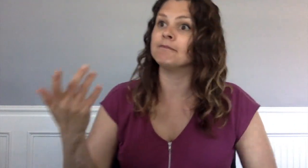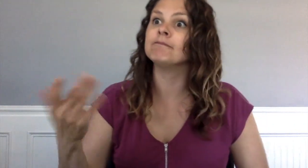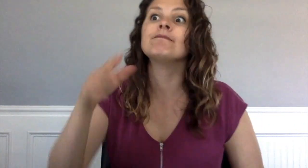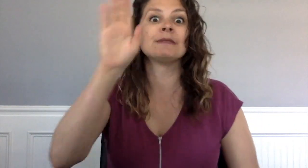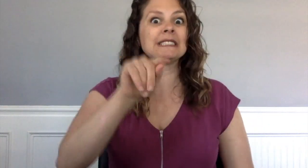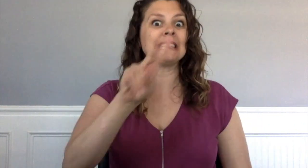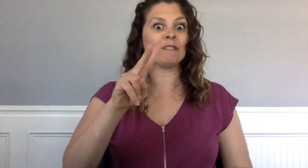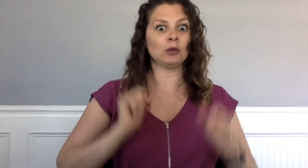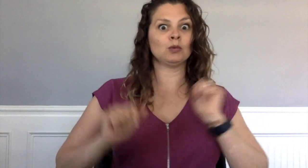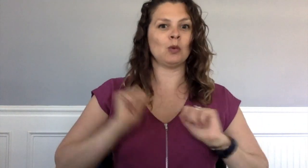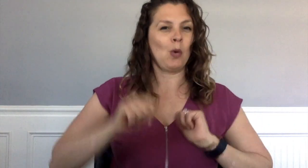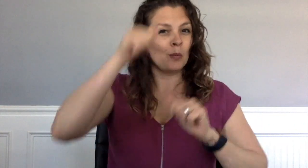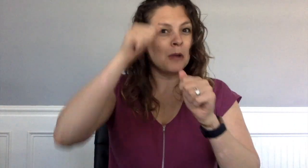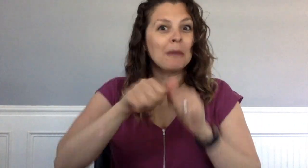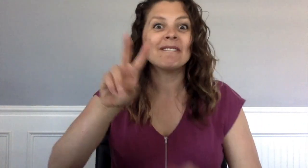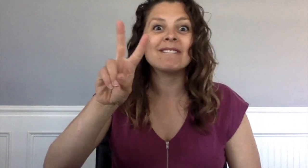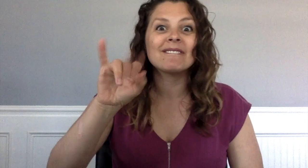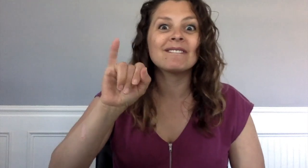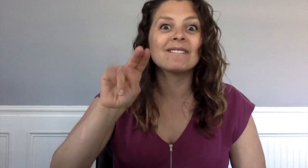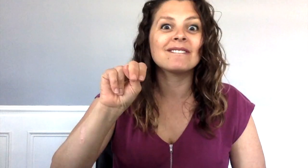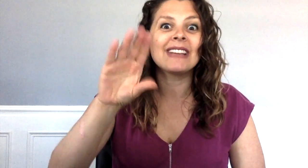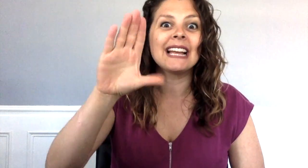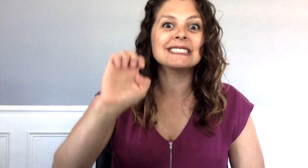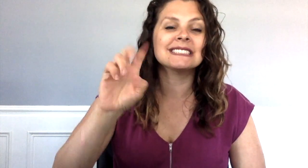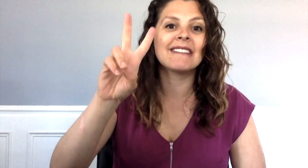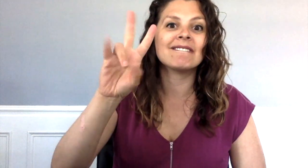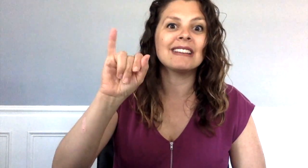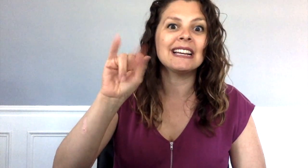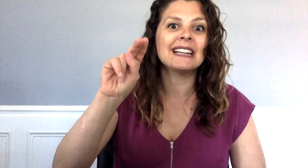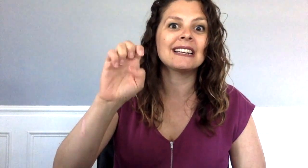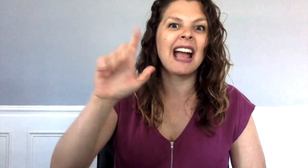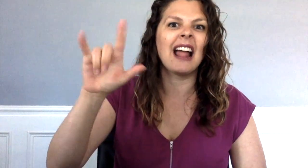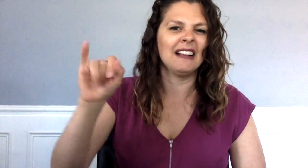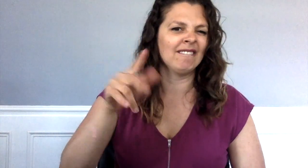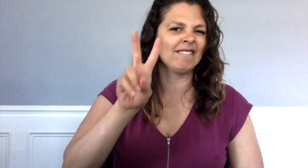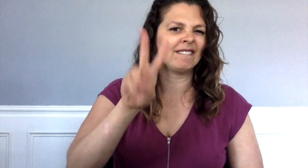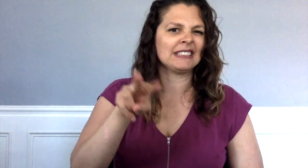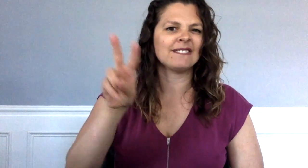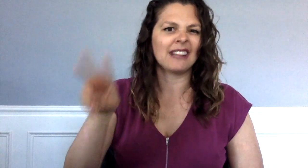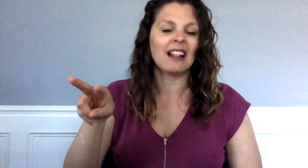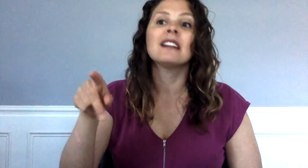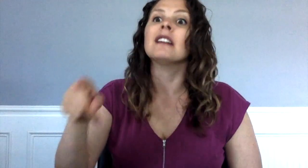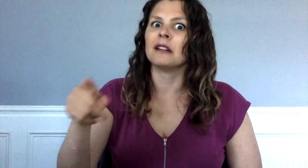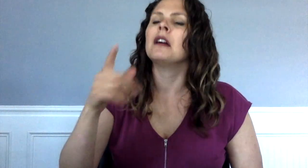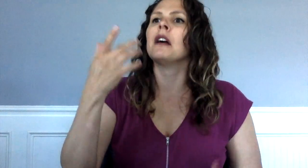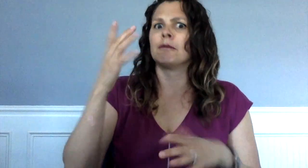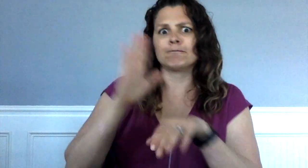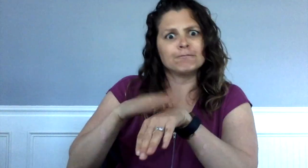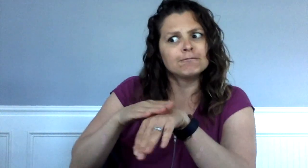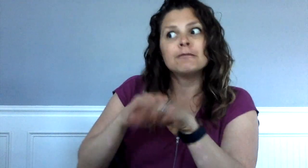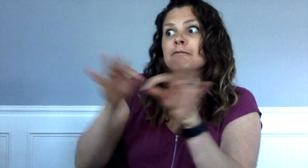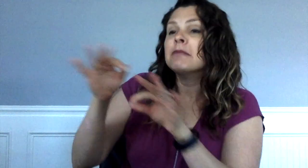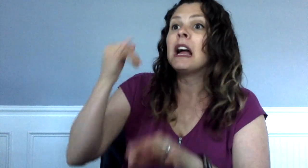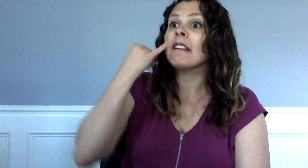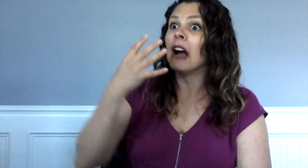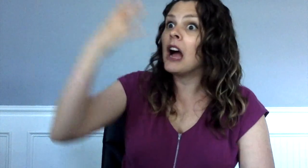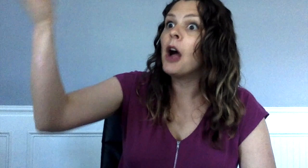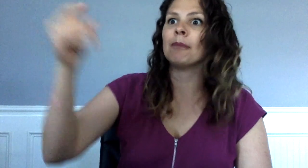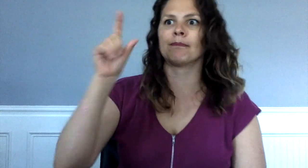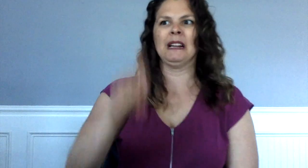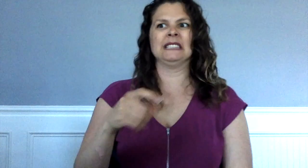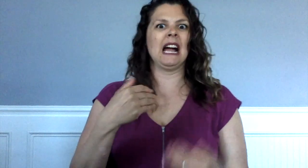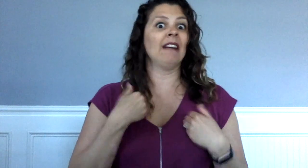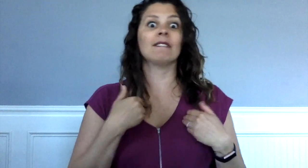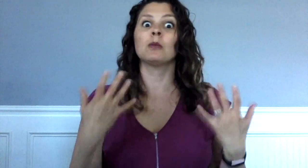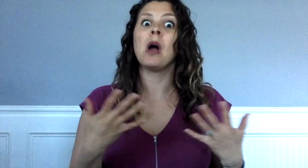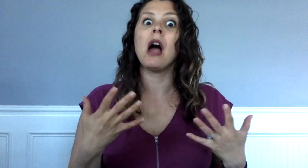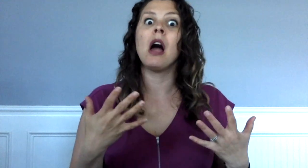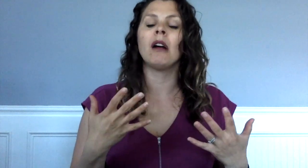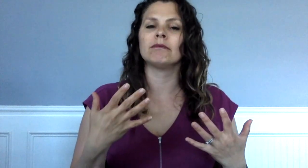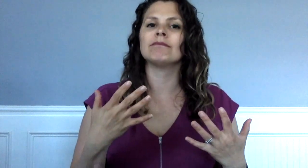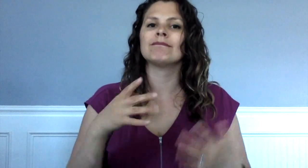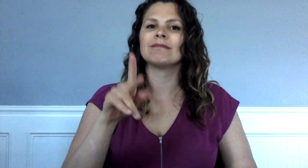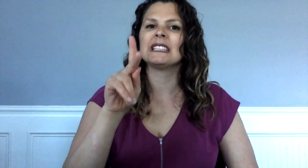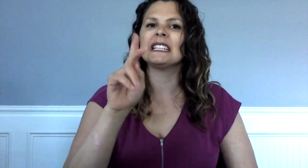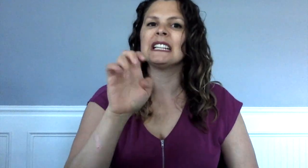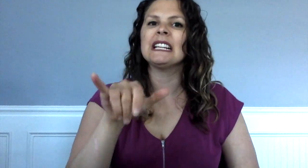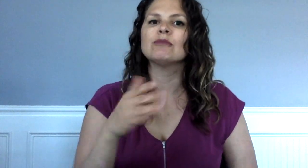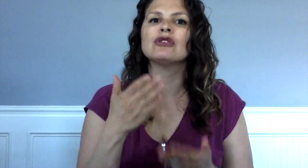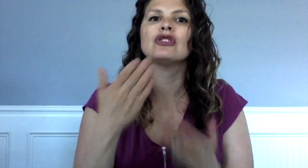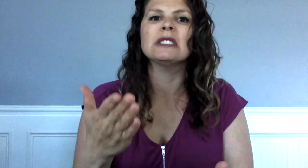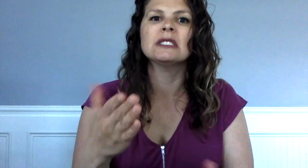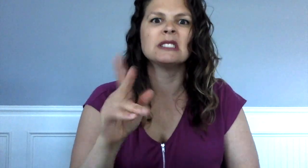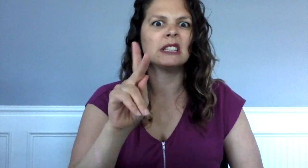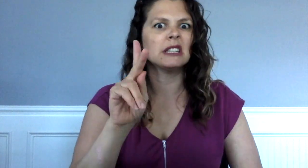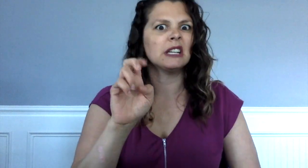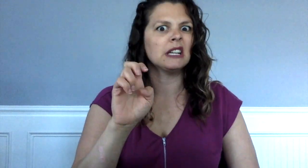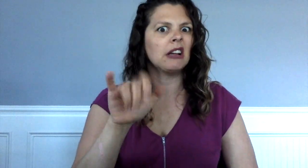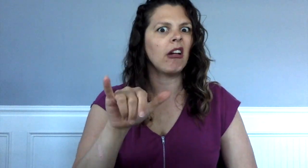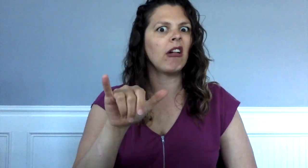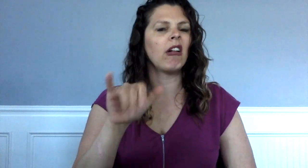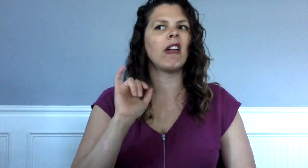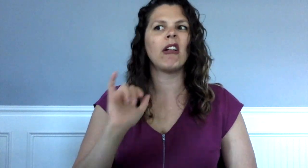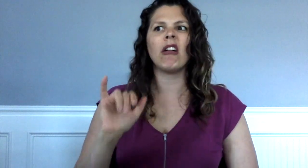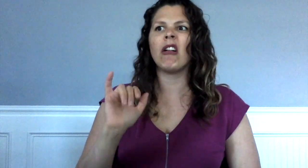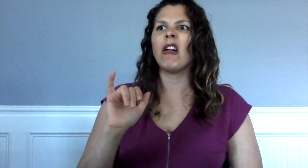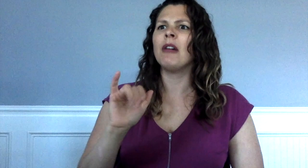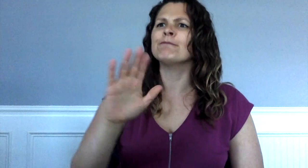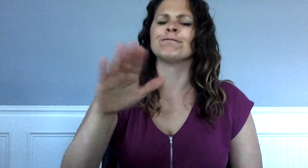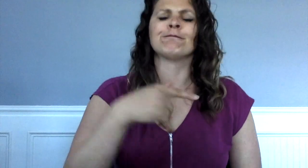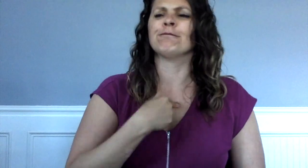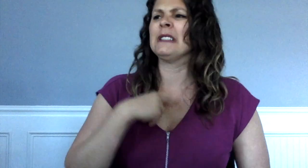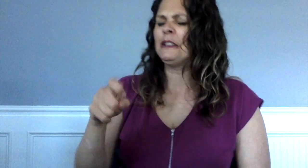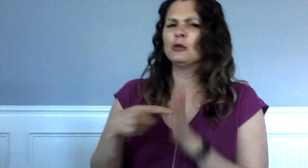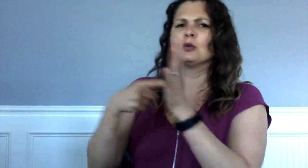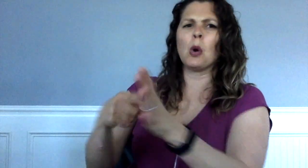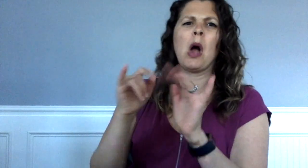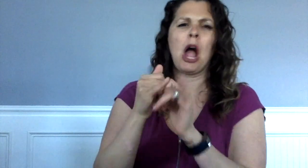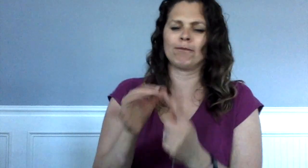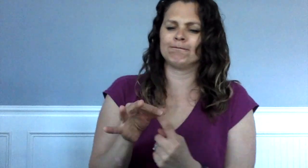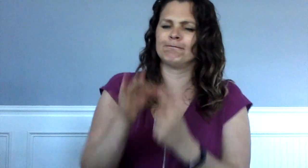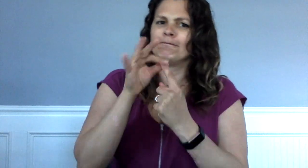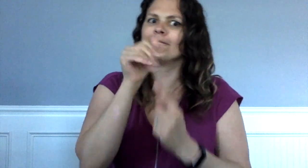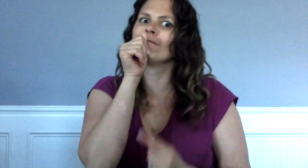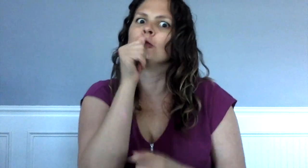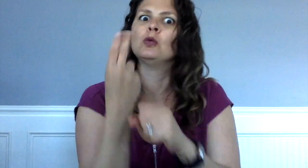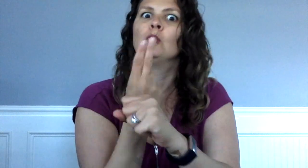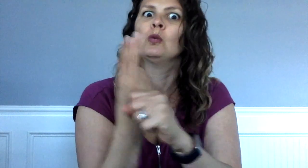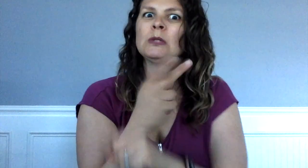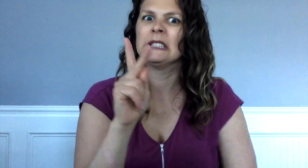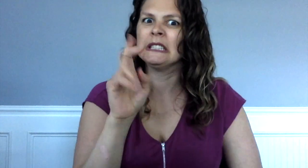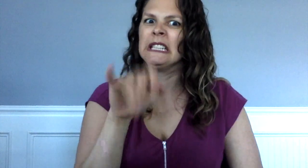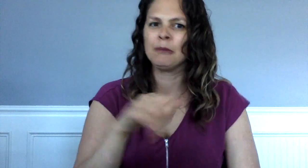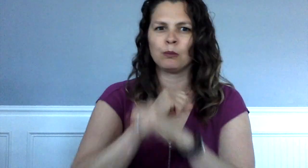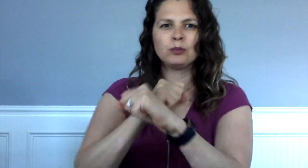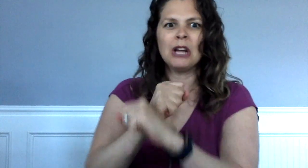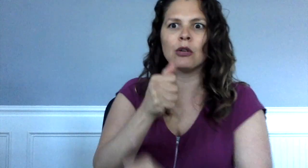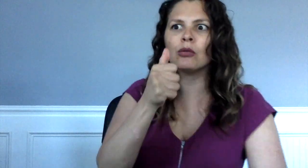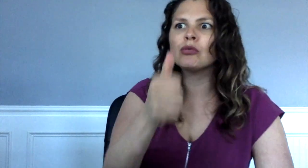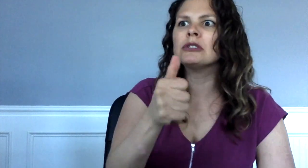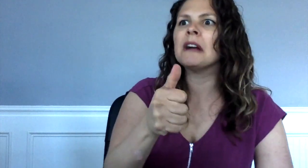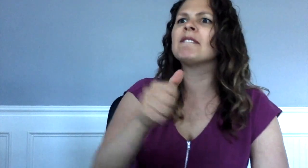Vince Vinelli, V.V.,, that TV show, recommends a key. I'll show you a secret way to use it.